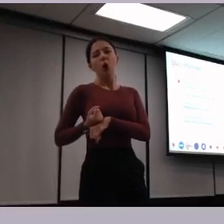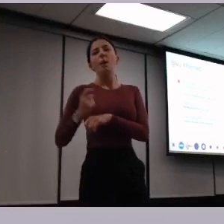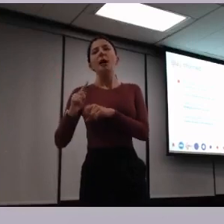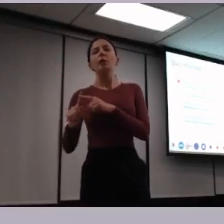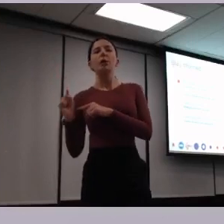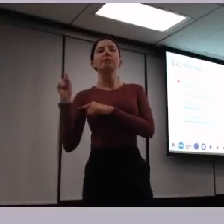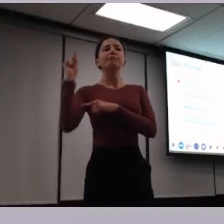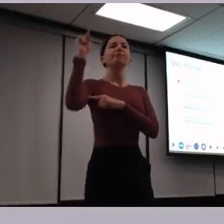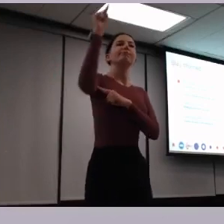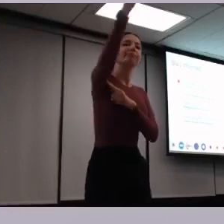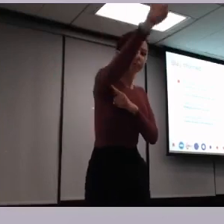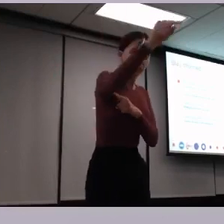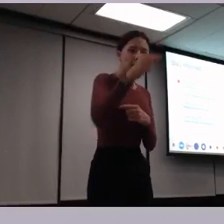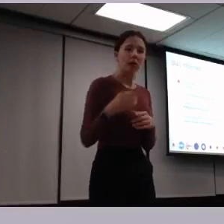So thank you very much. You.